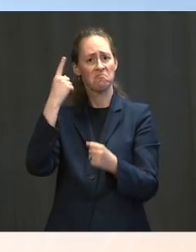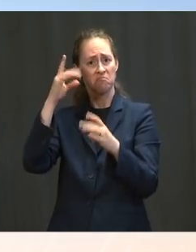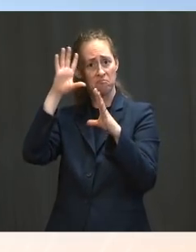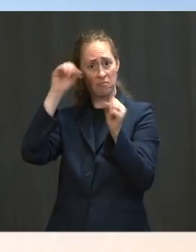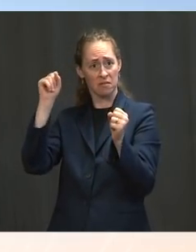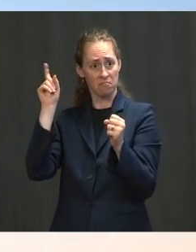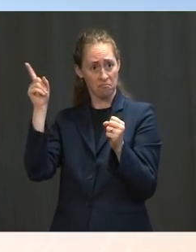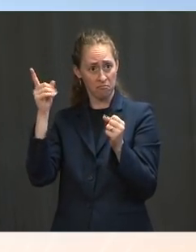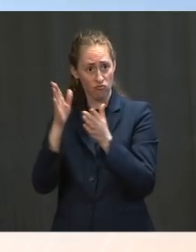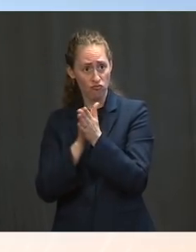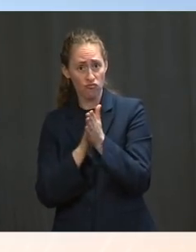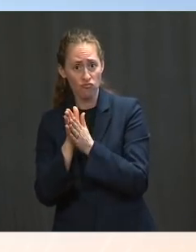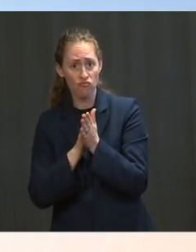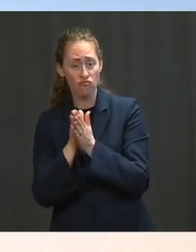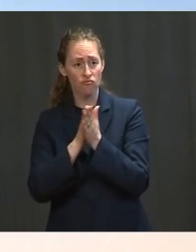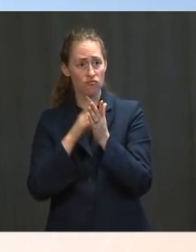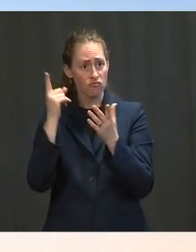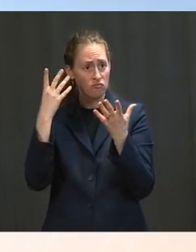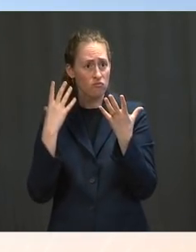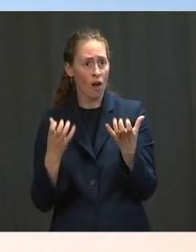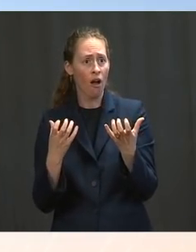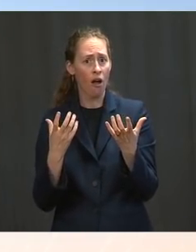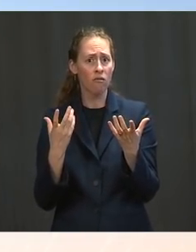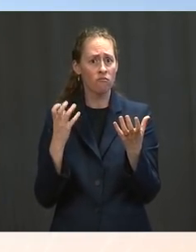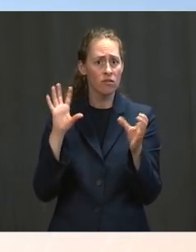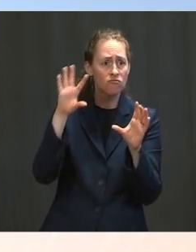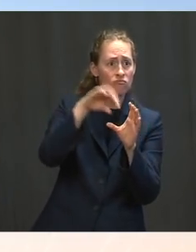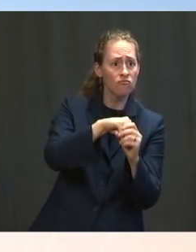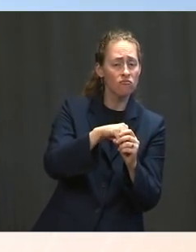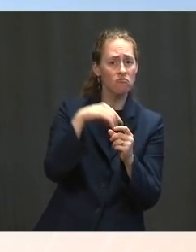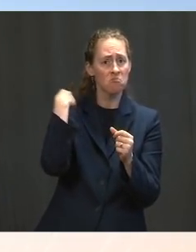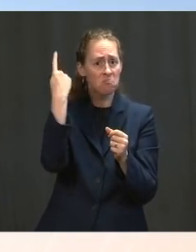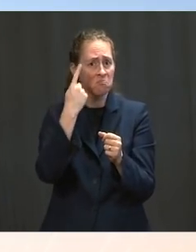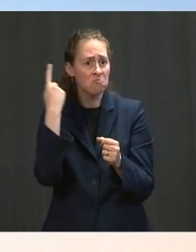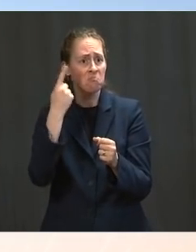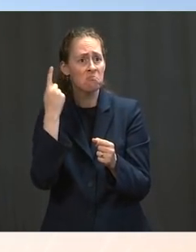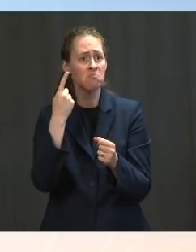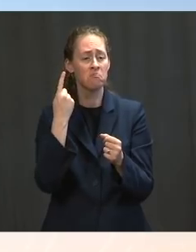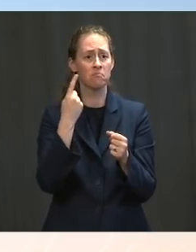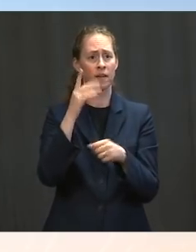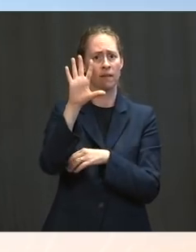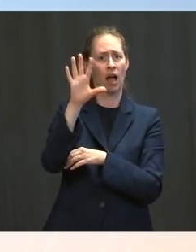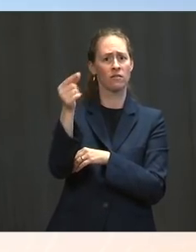in any chance? Would he be willing to take part in a discussion like that,